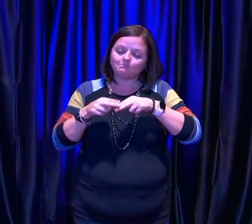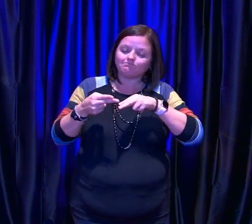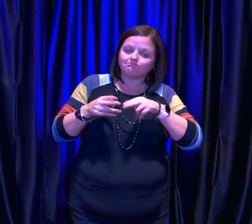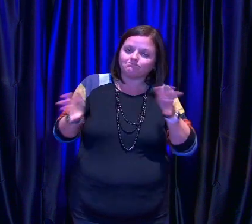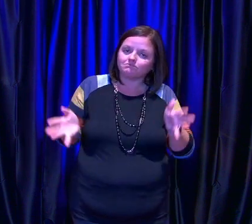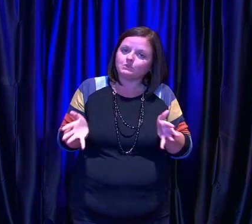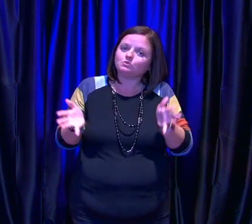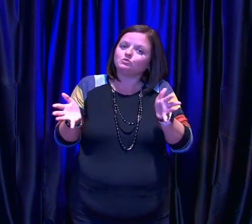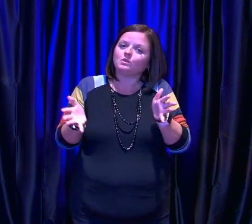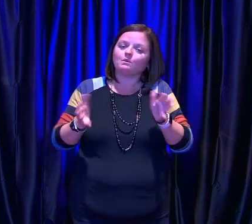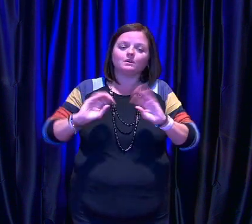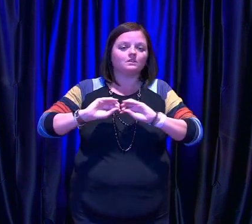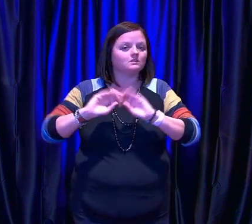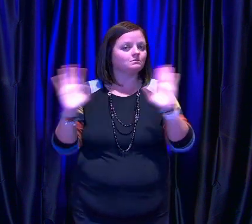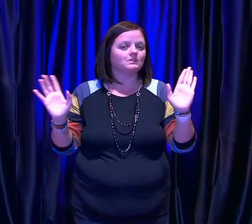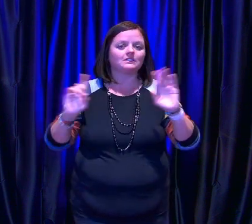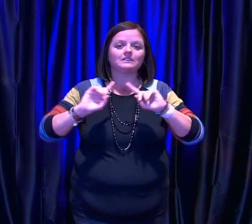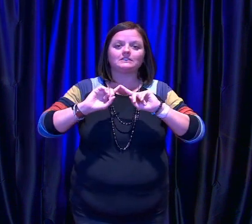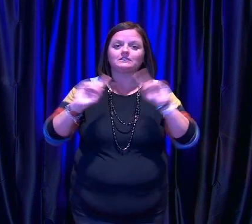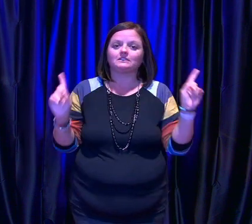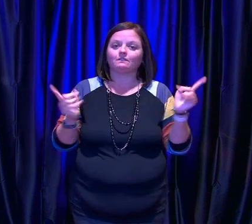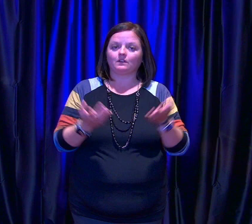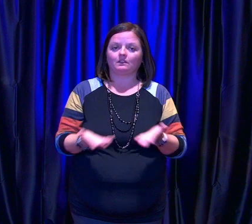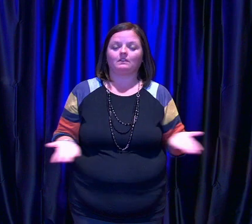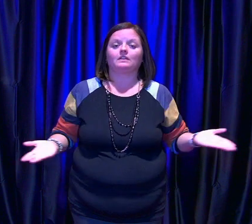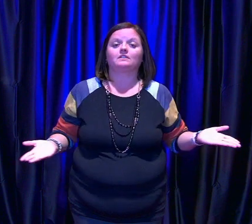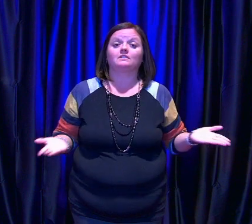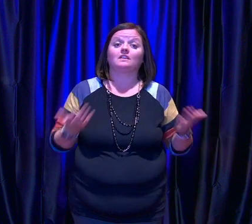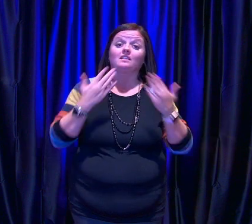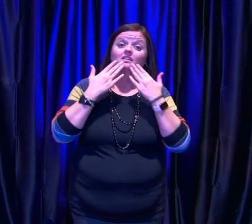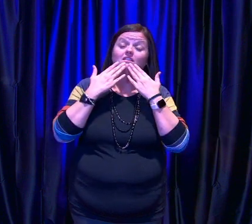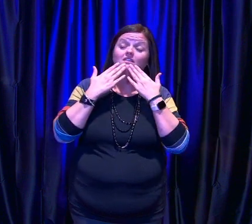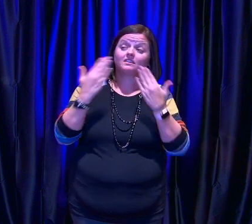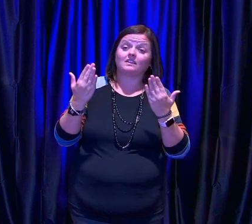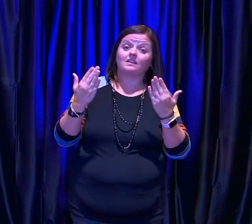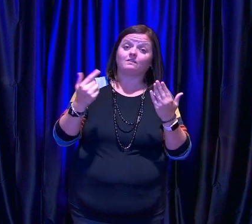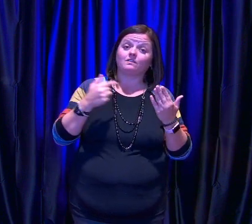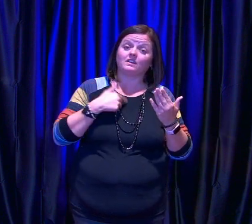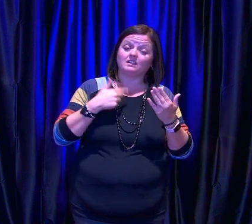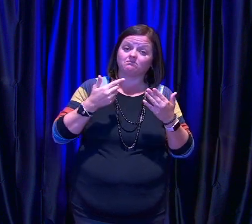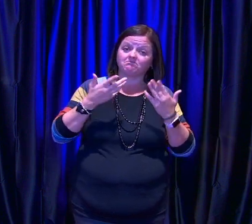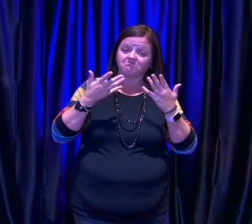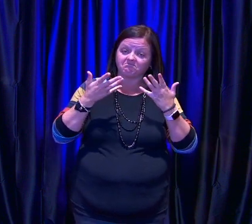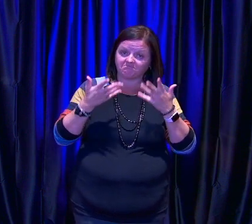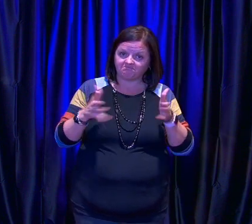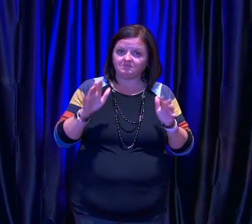completely different thing thankfully i got over it and pretty soon i didn't